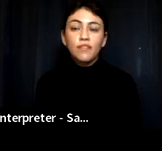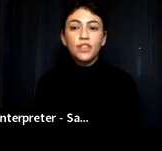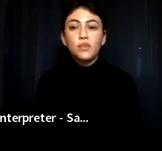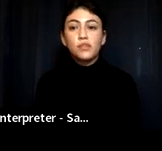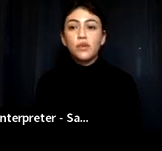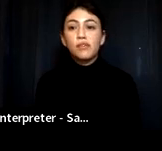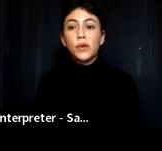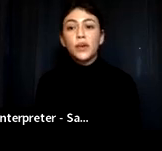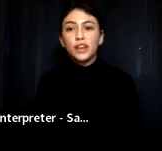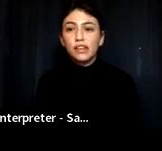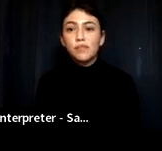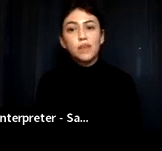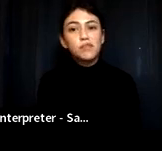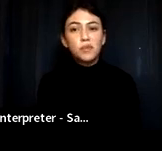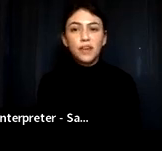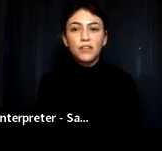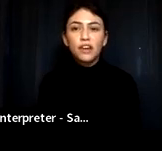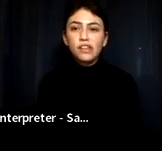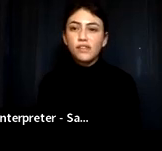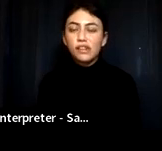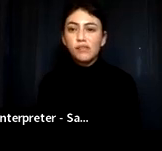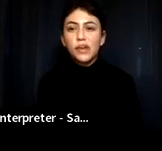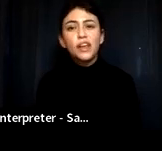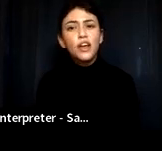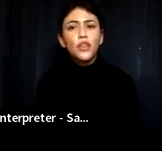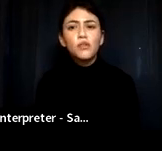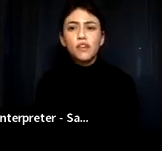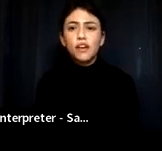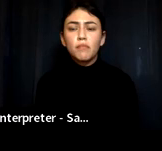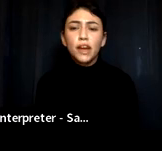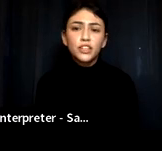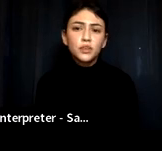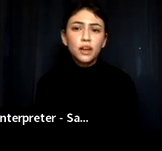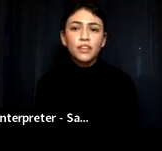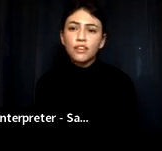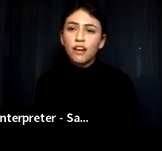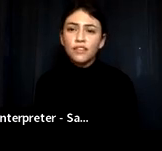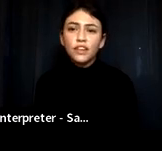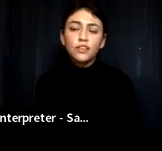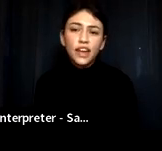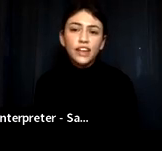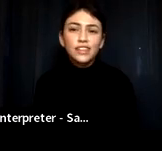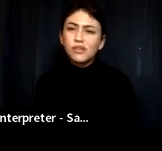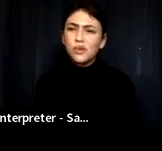Everything was always spoken, and sometimes that we would have cart services. But those aren't monitored well, and they're often incorrect.